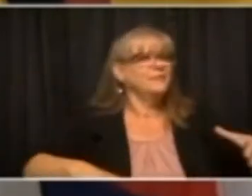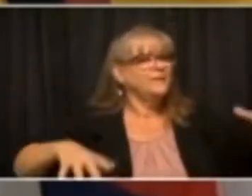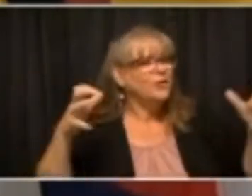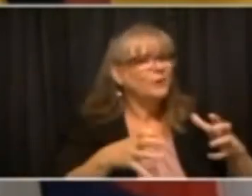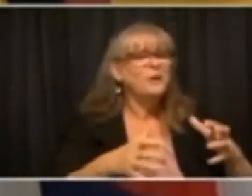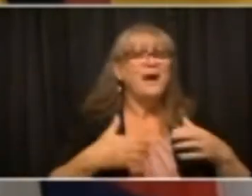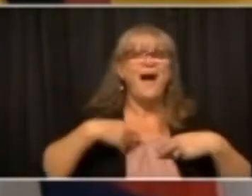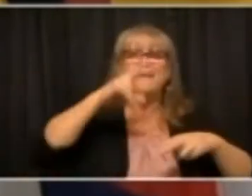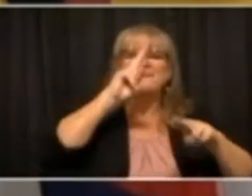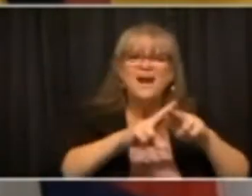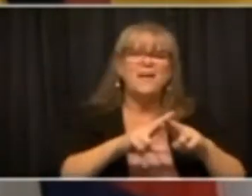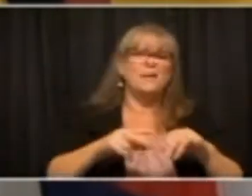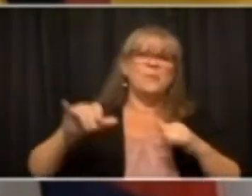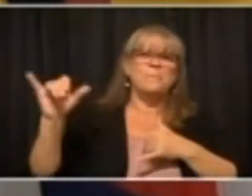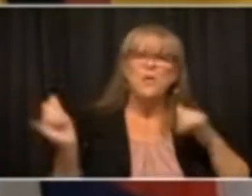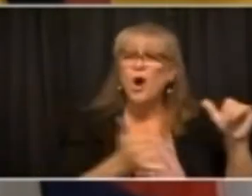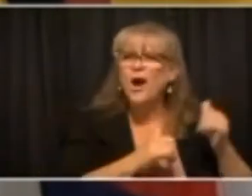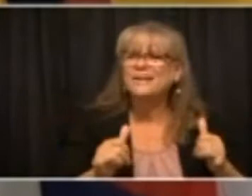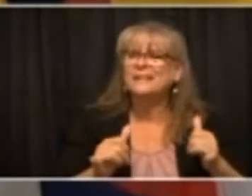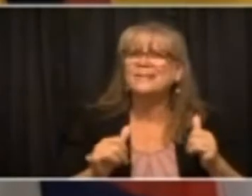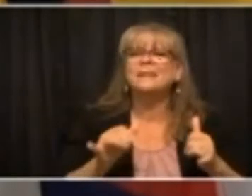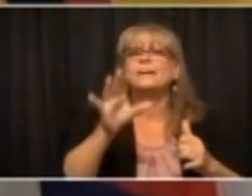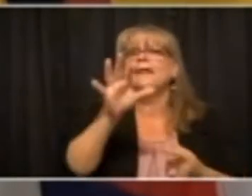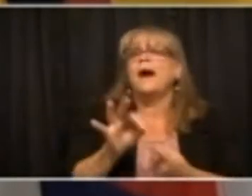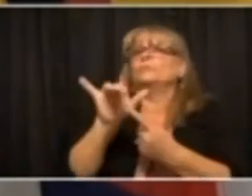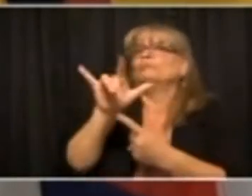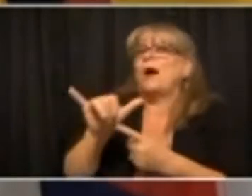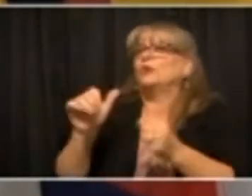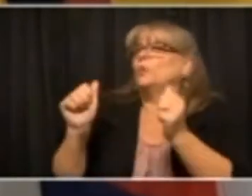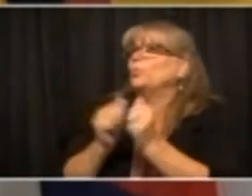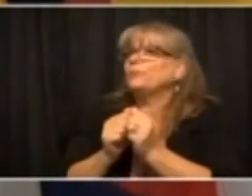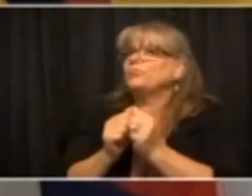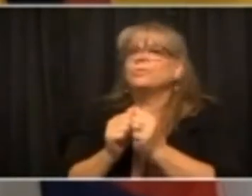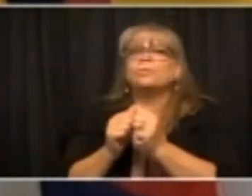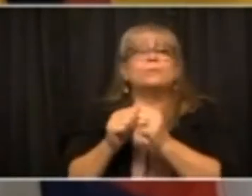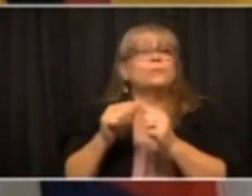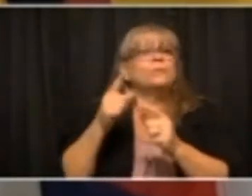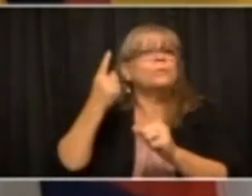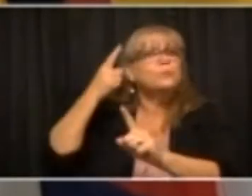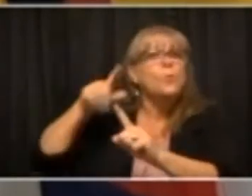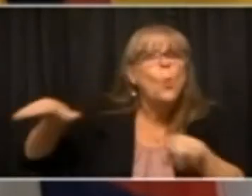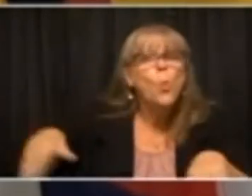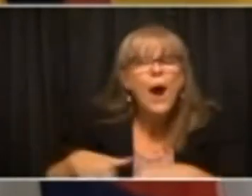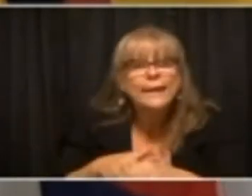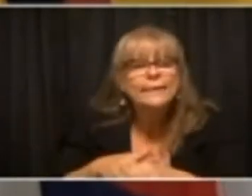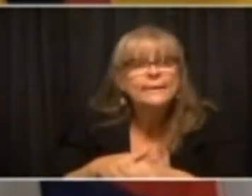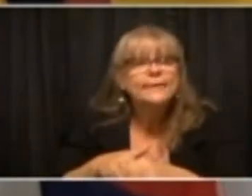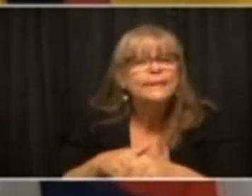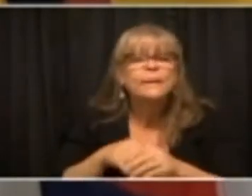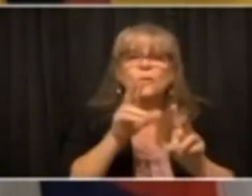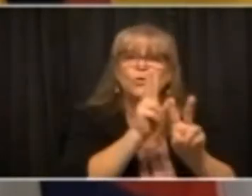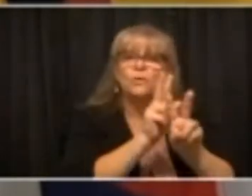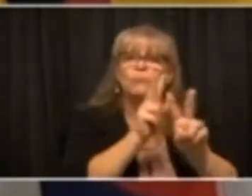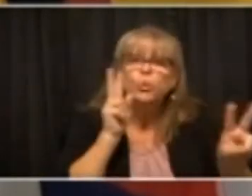you know large weddings or funerals or remembrances there's just like everything we're doing in life there's a way to do them safely